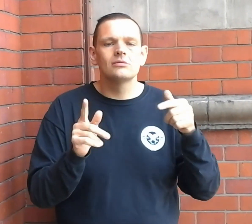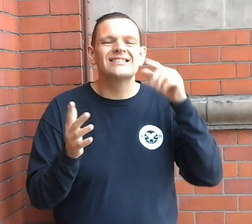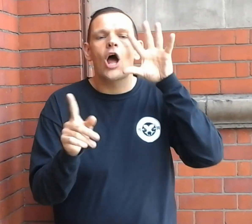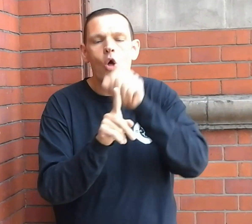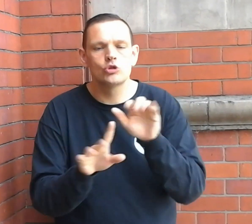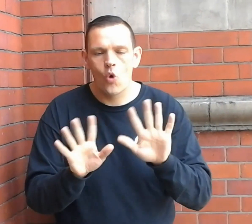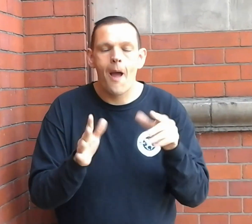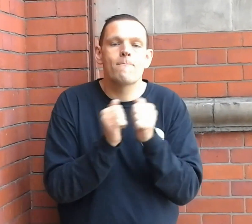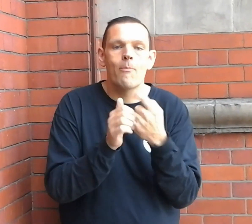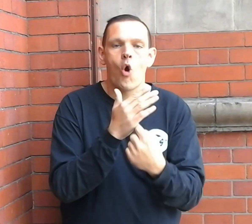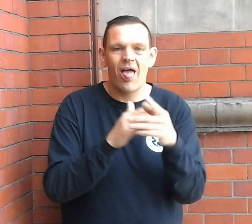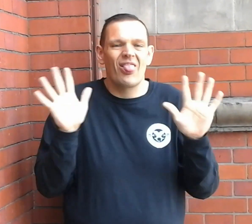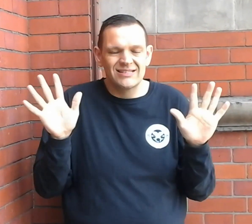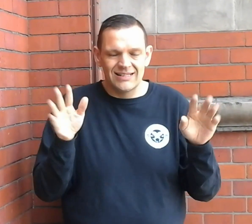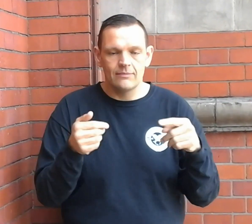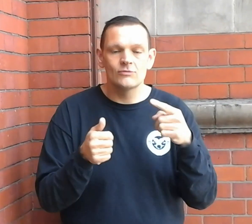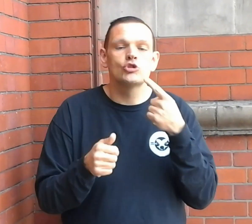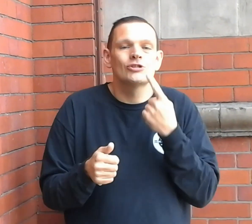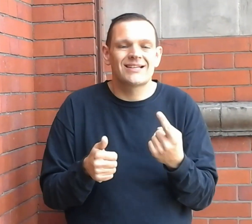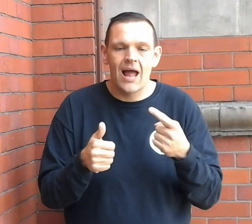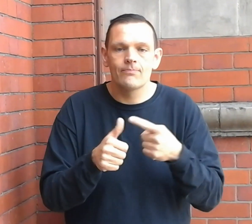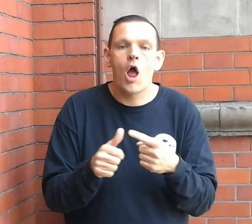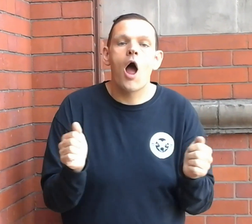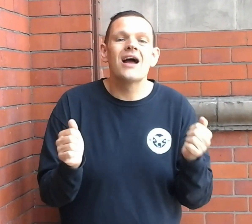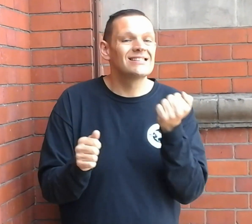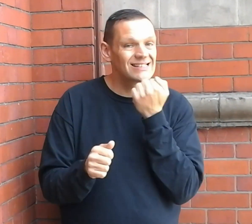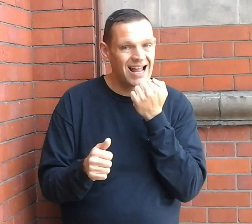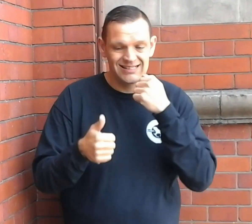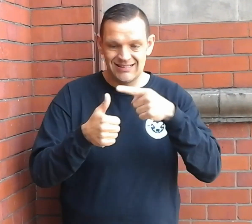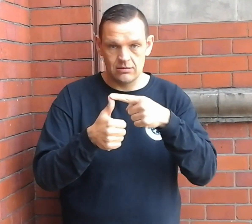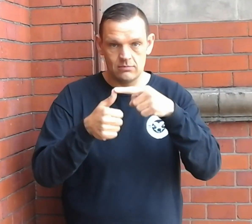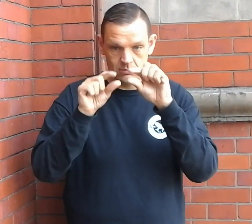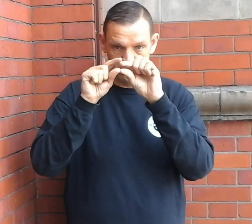appointment letter it's not a diagnosis, it should say the dates of the